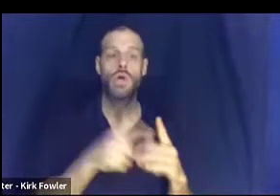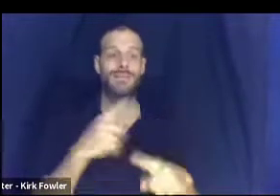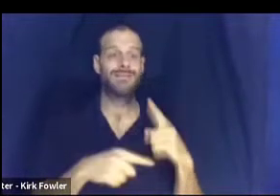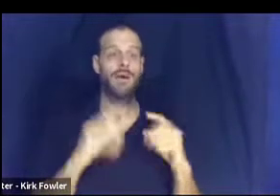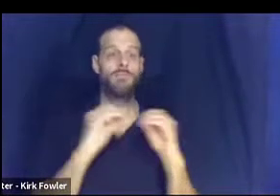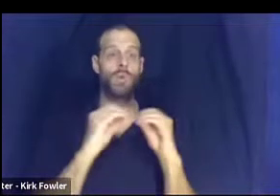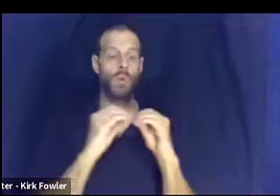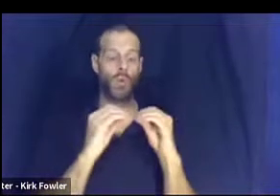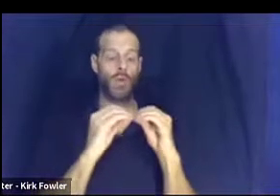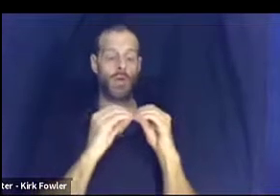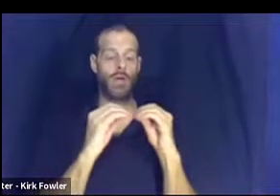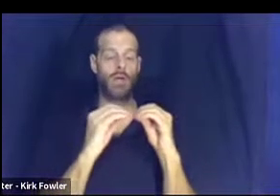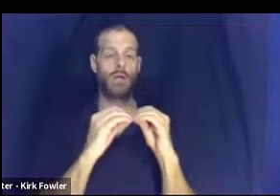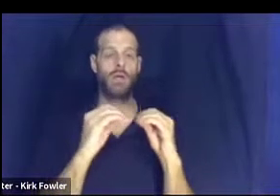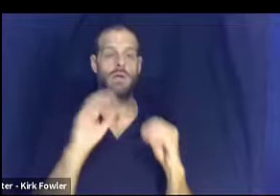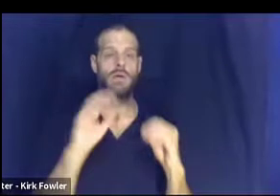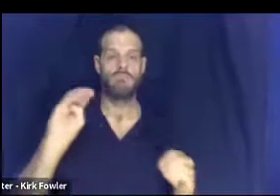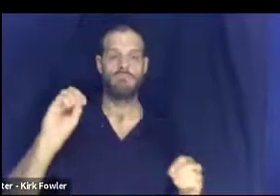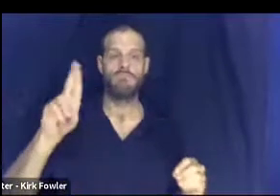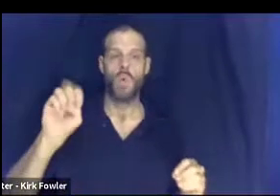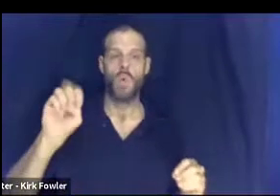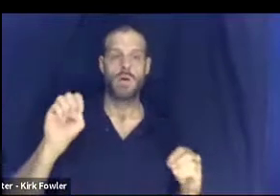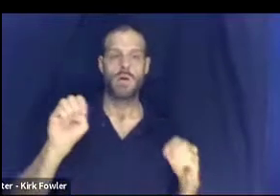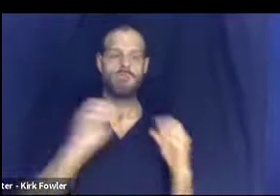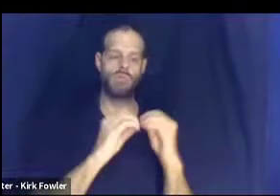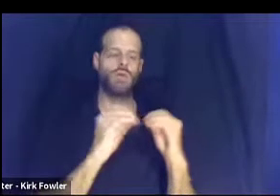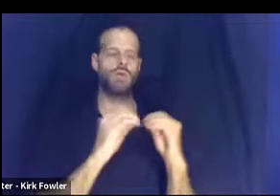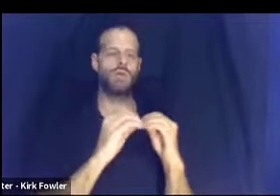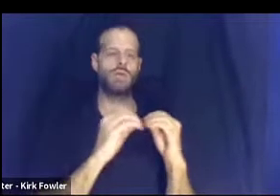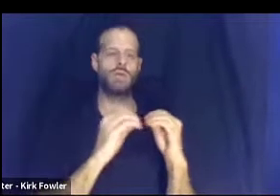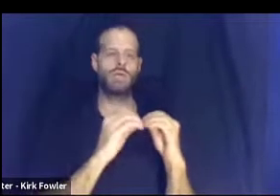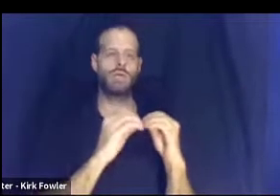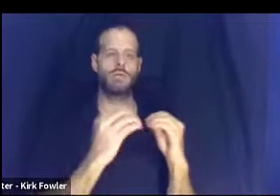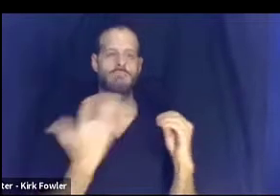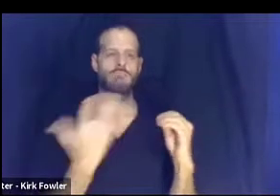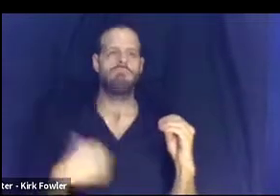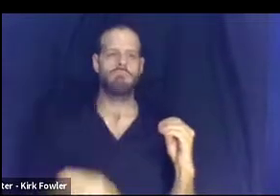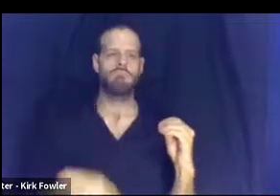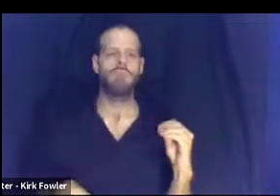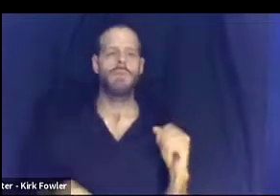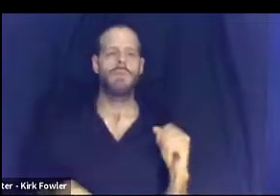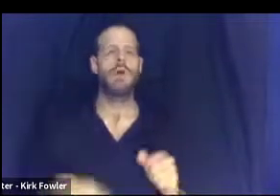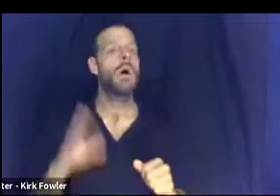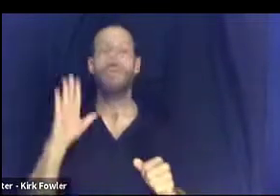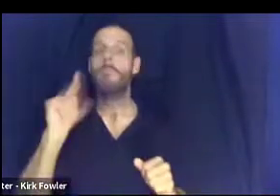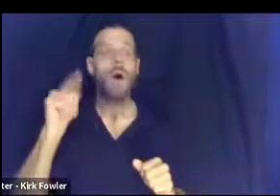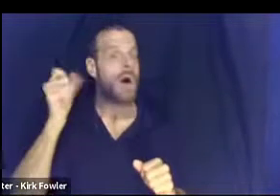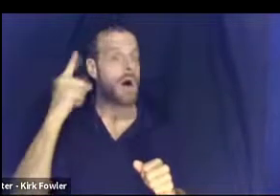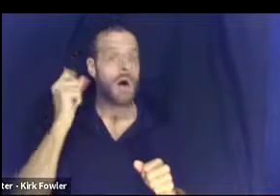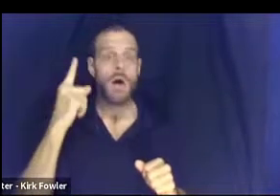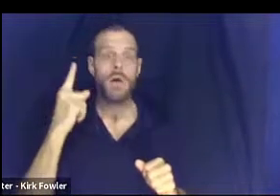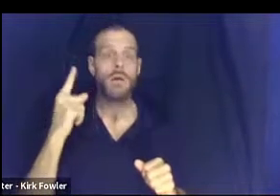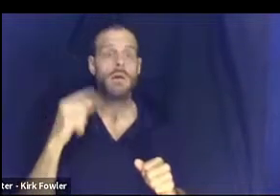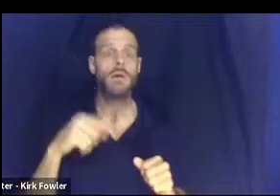It was their first real abstract word signing more, but she only signed more during mealtime.